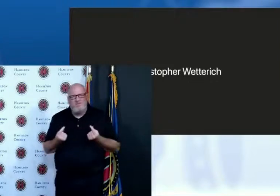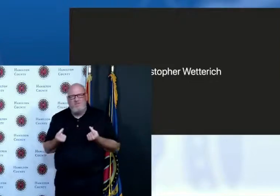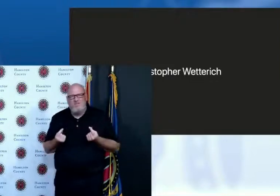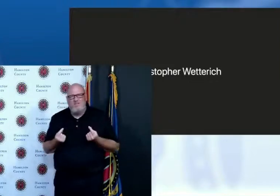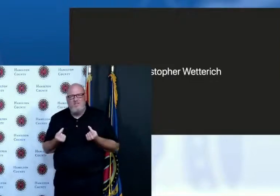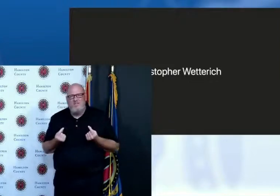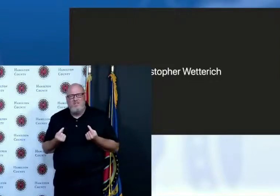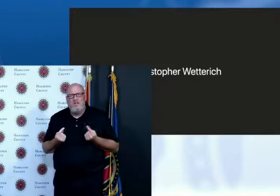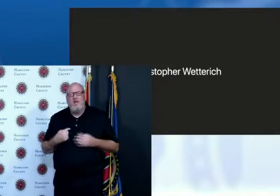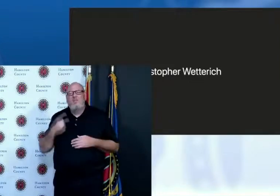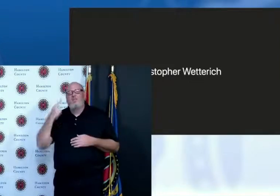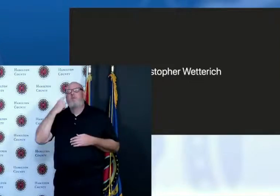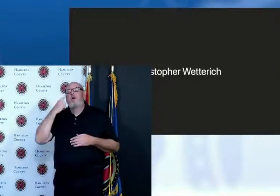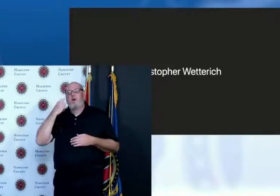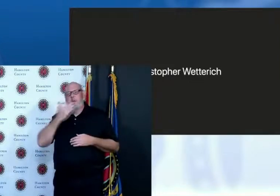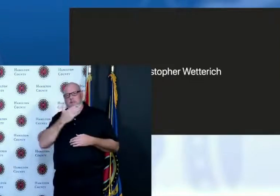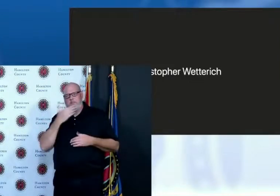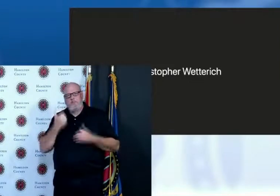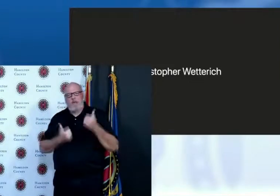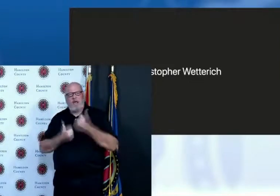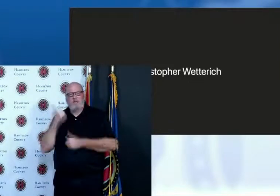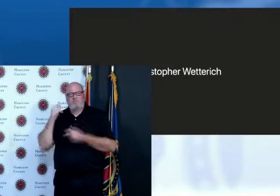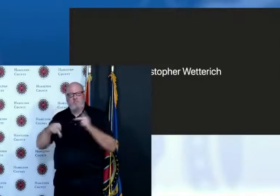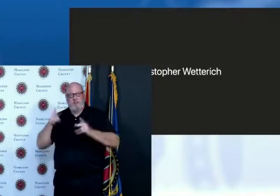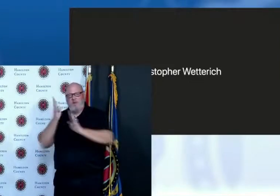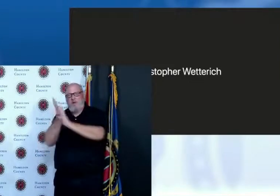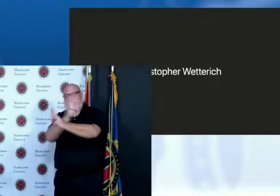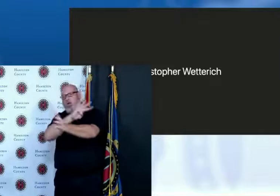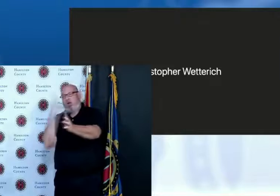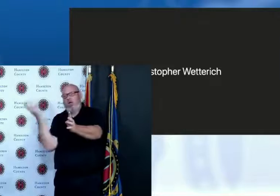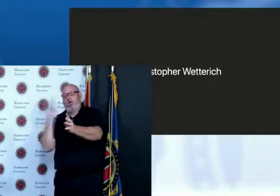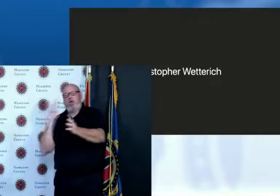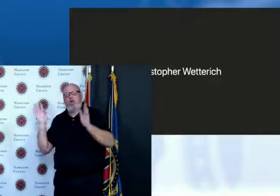get upset about being in long lines and we want to make it convenient and I was really nervous about